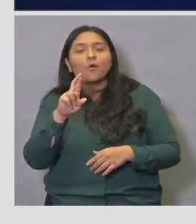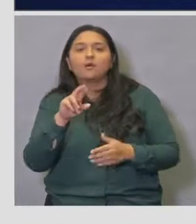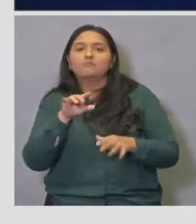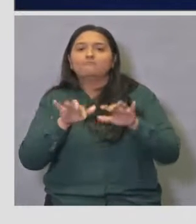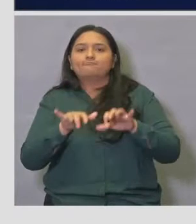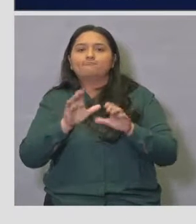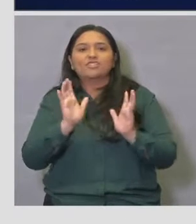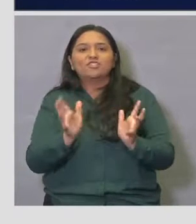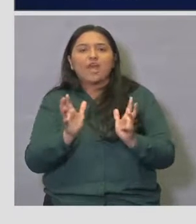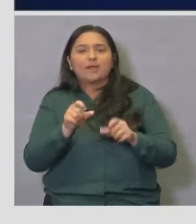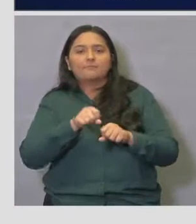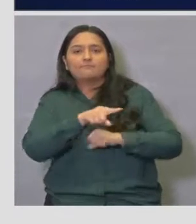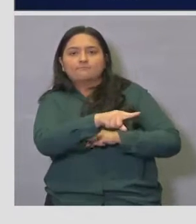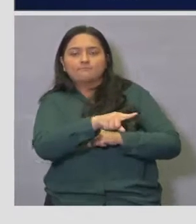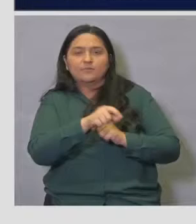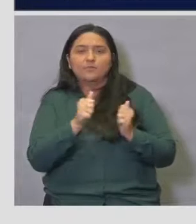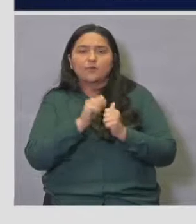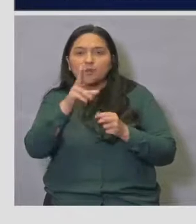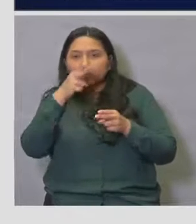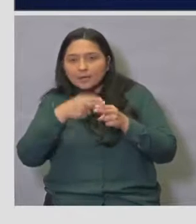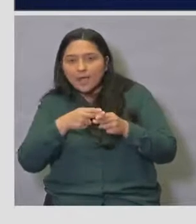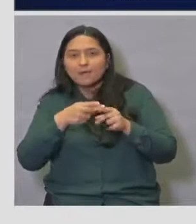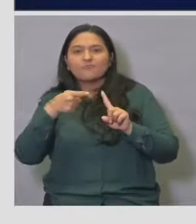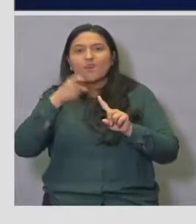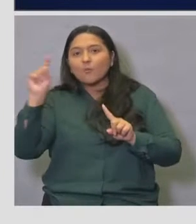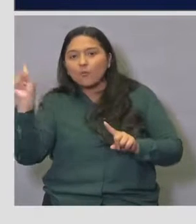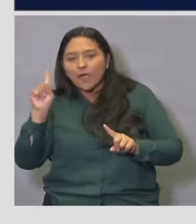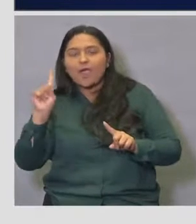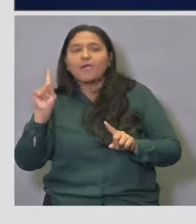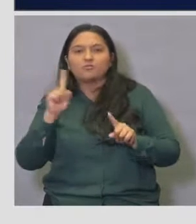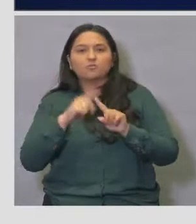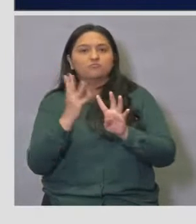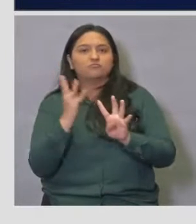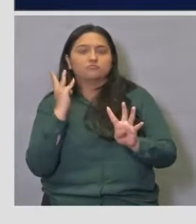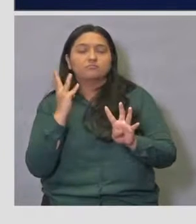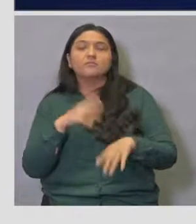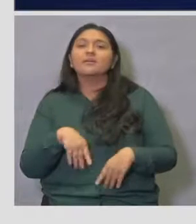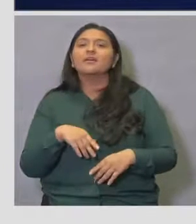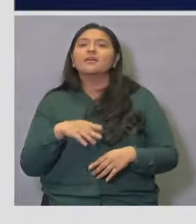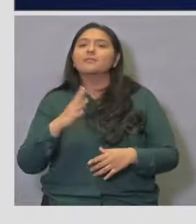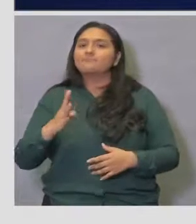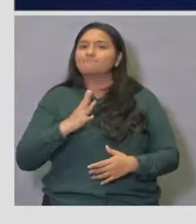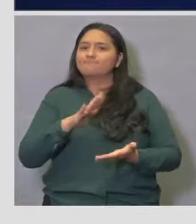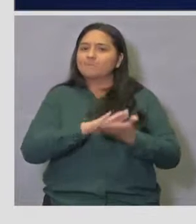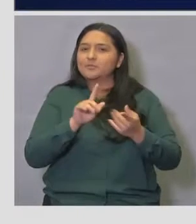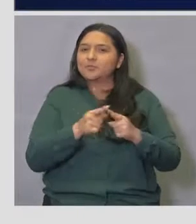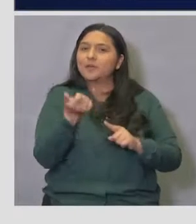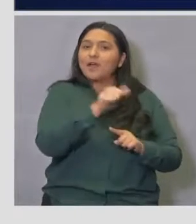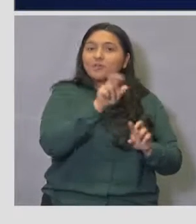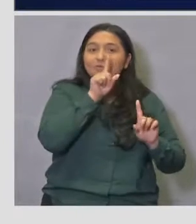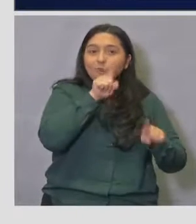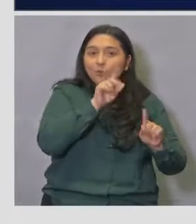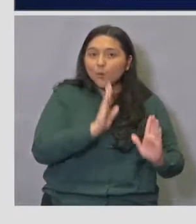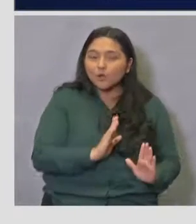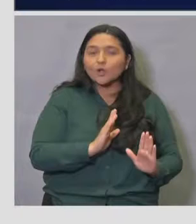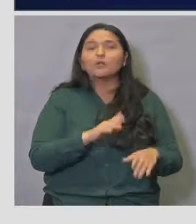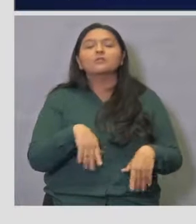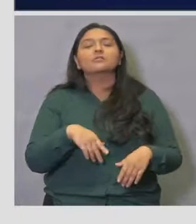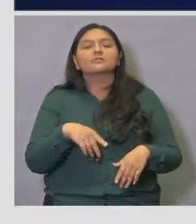USING THE HAND ICON OR SEND THE